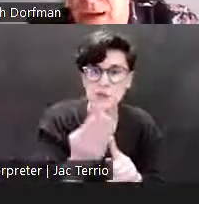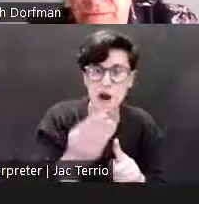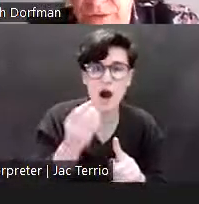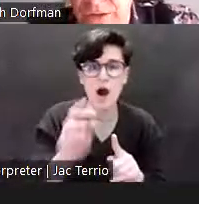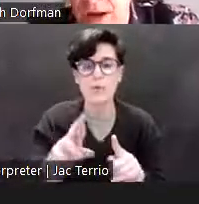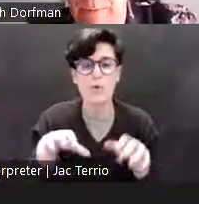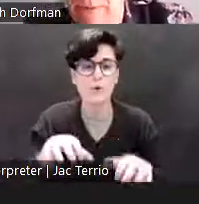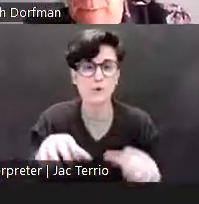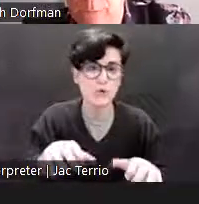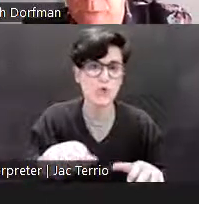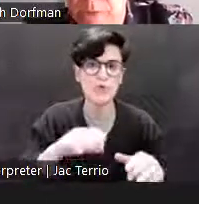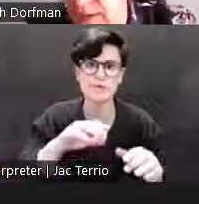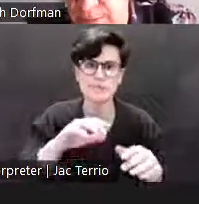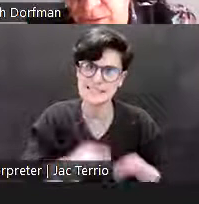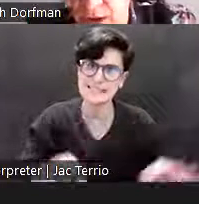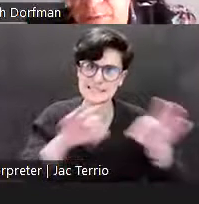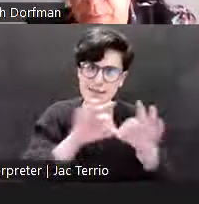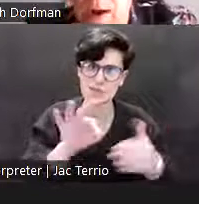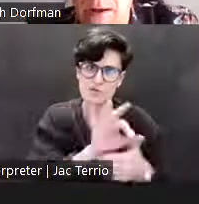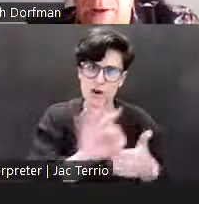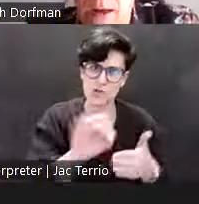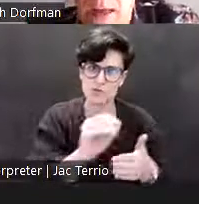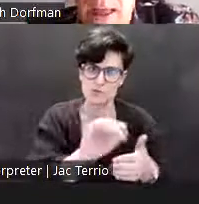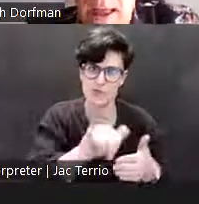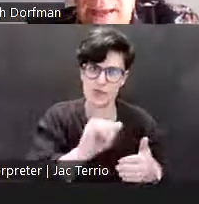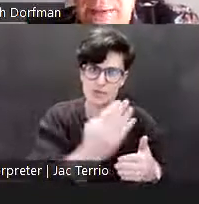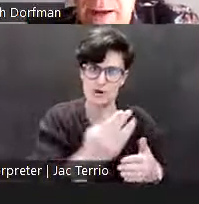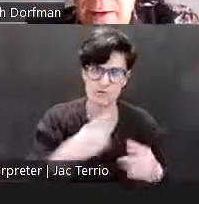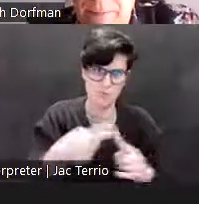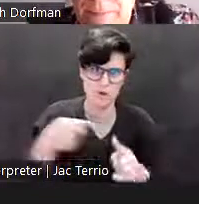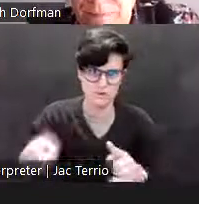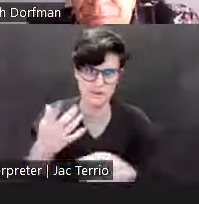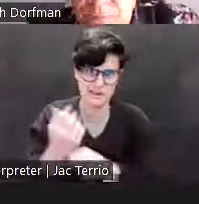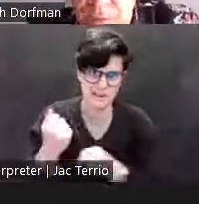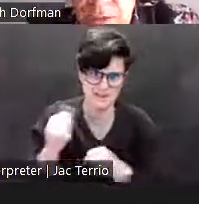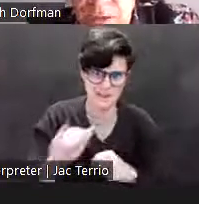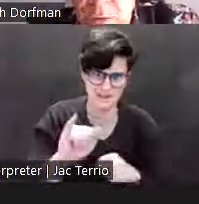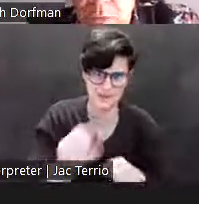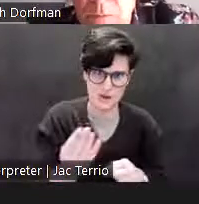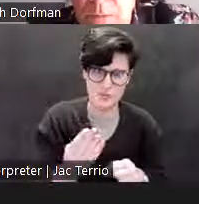of the job. 15:18:04 Once they get the job. and So, for